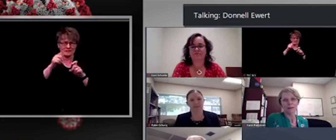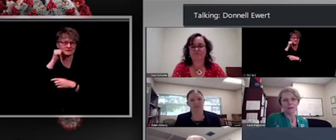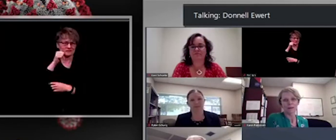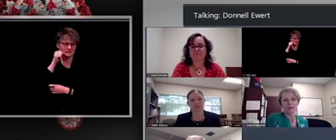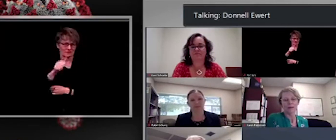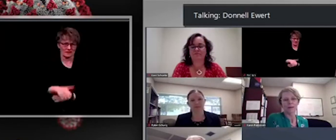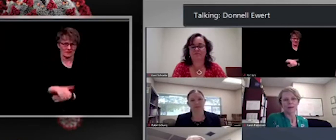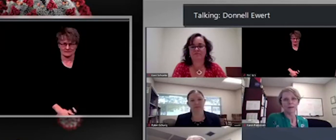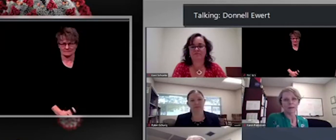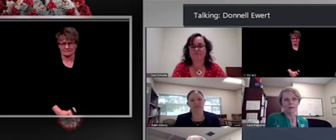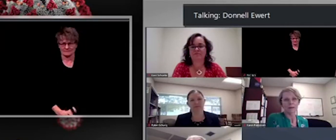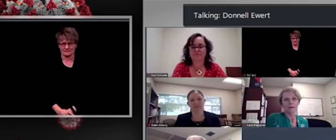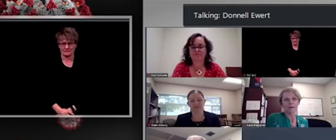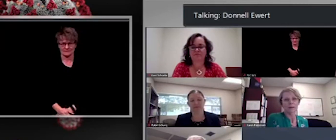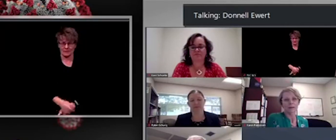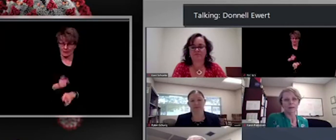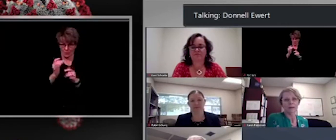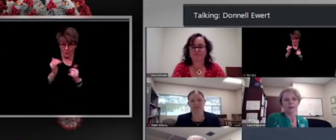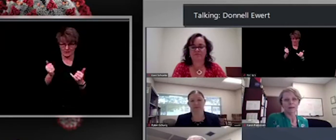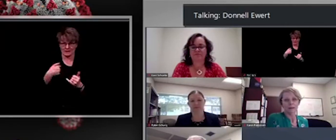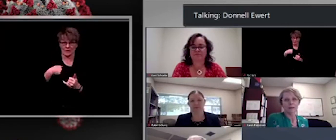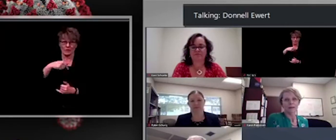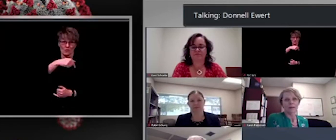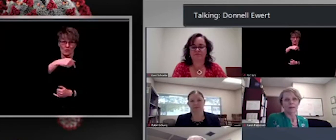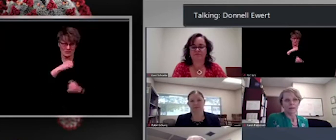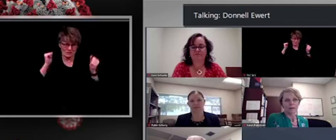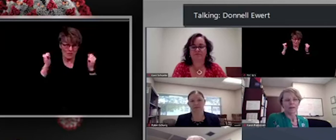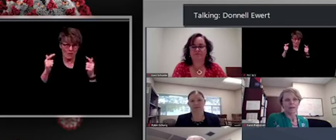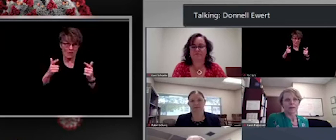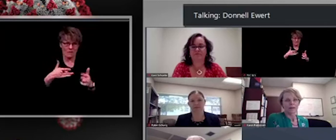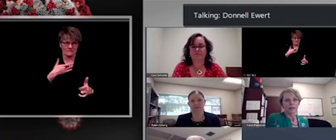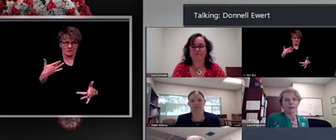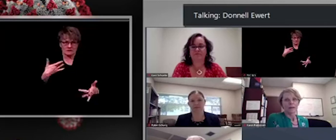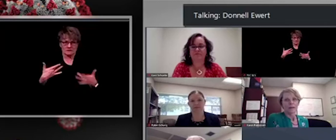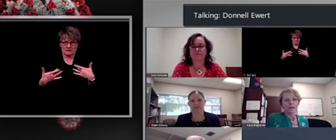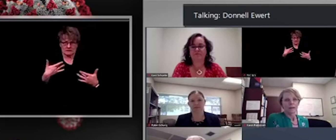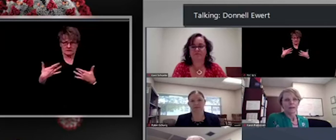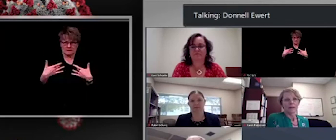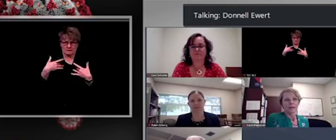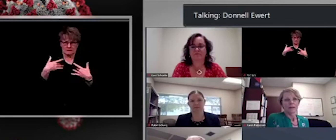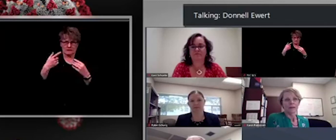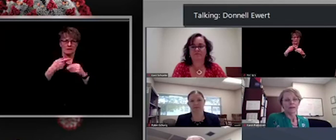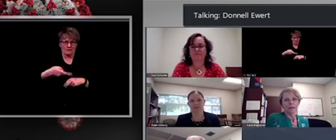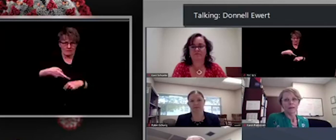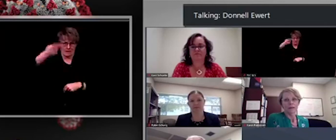with the numbers we're having right now. It does put us at risk for being in the highest